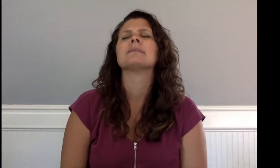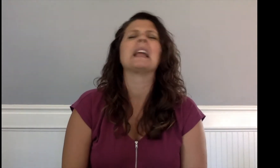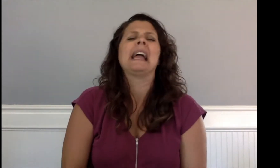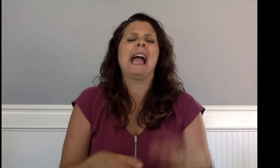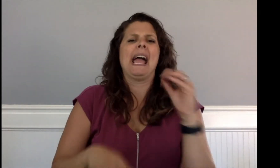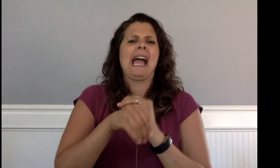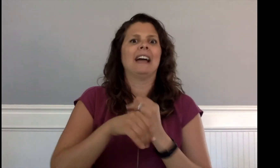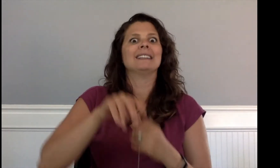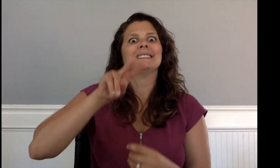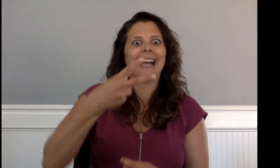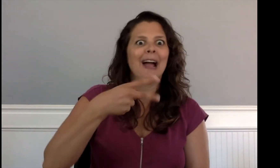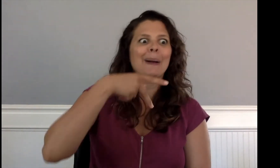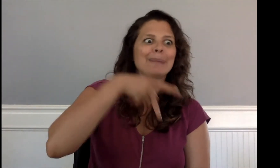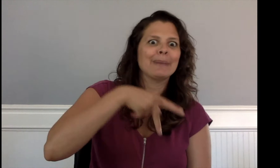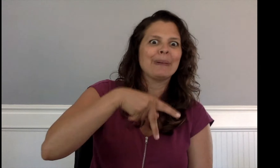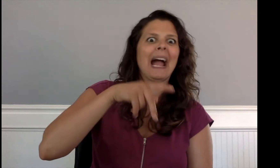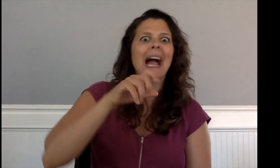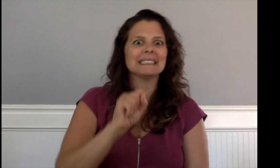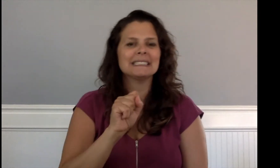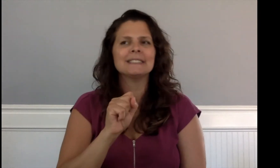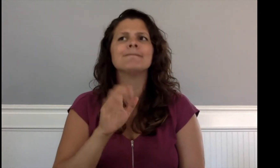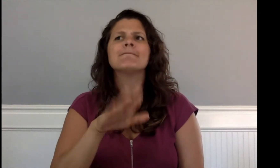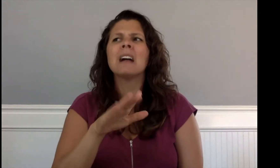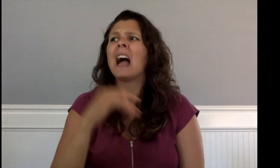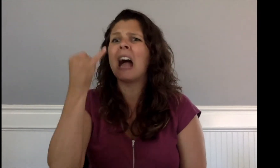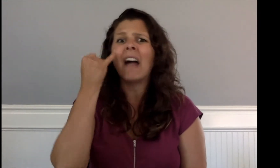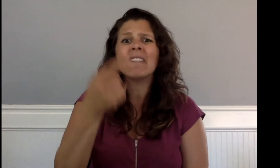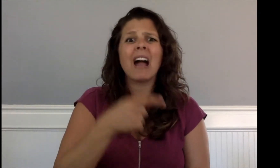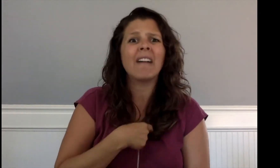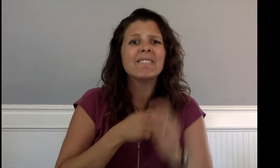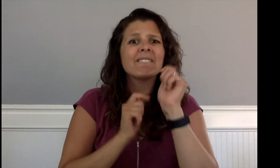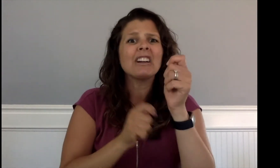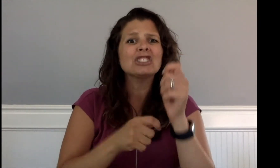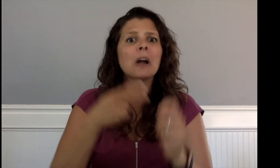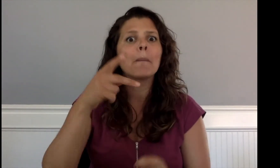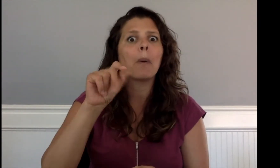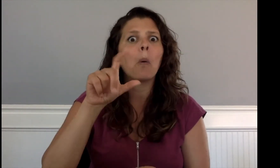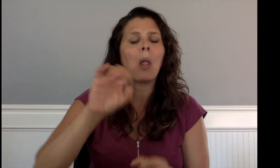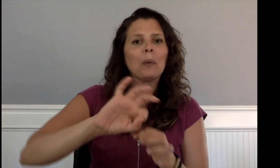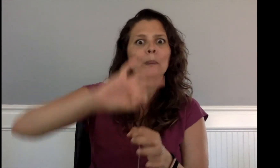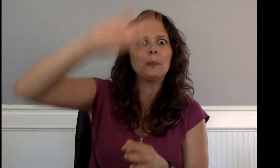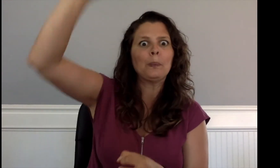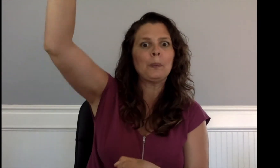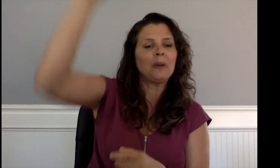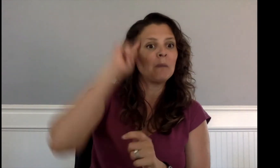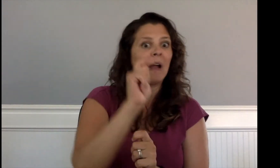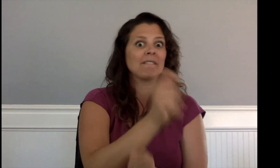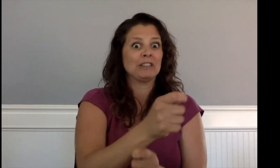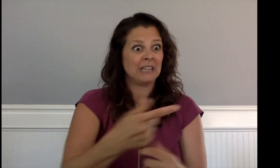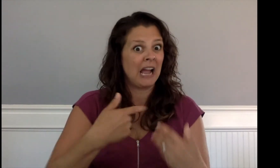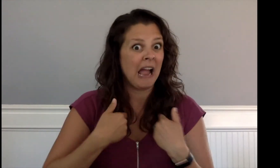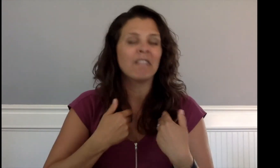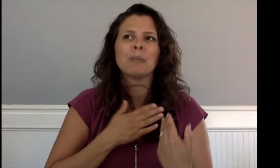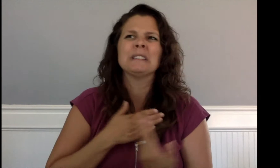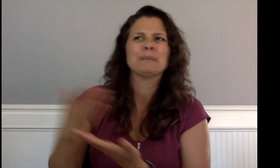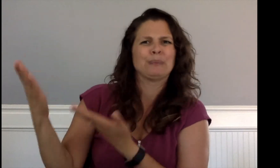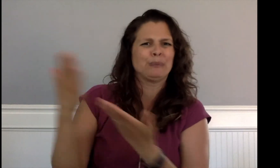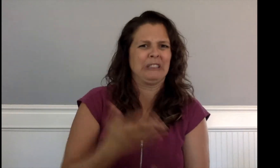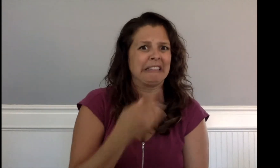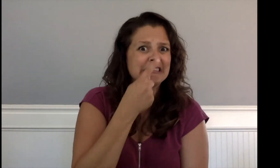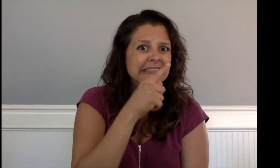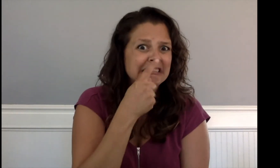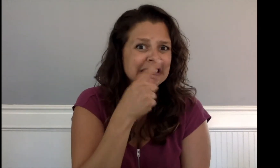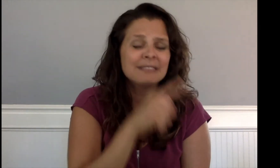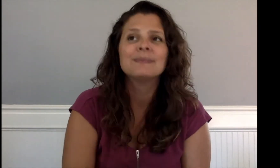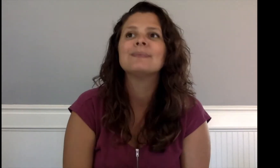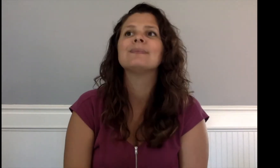"PPS: Bring fishing poles if you have them."